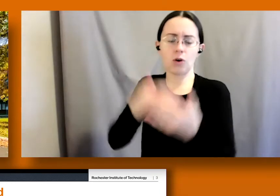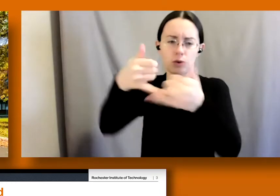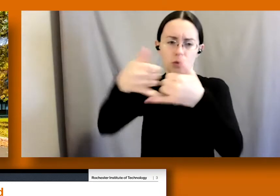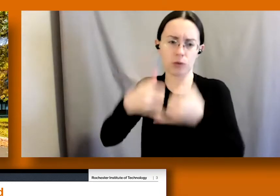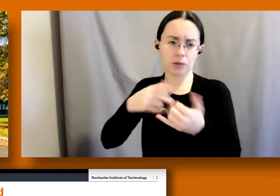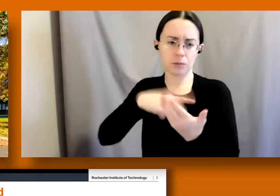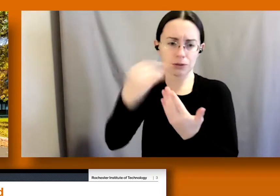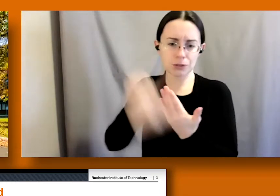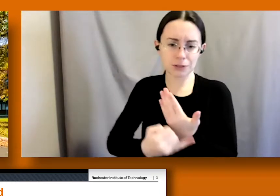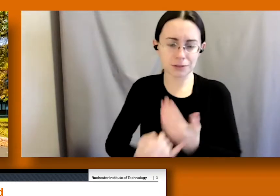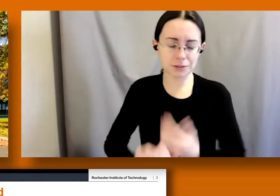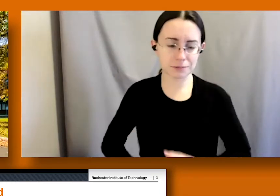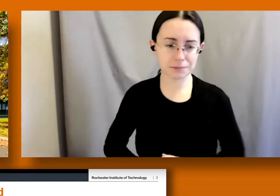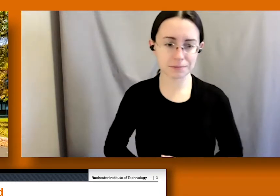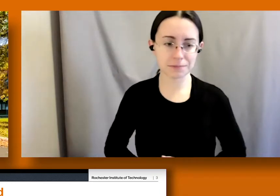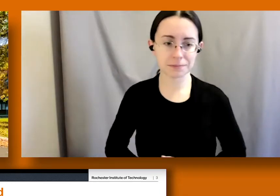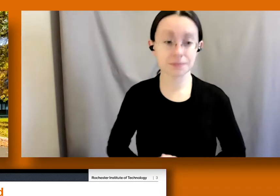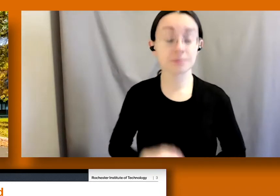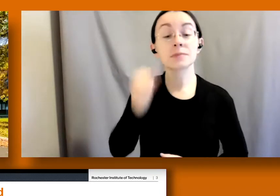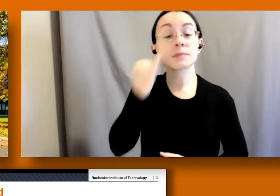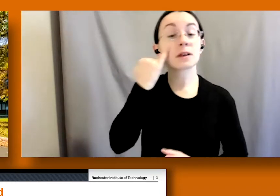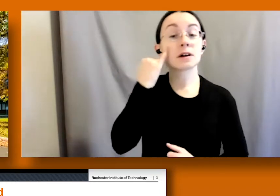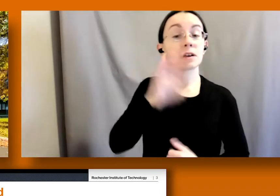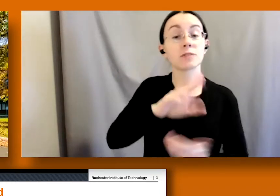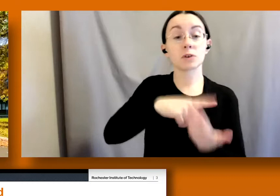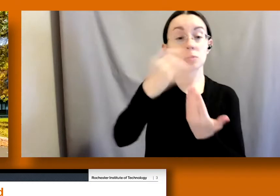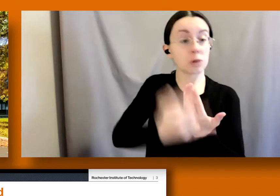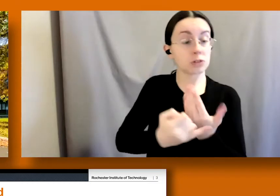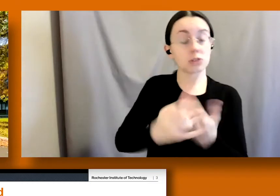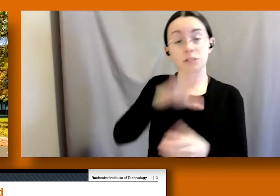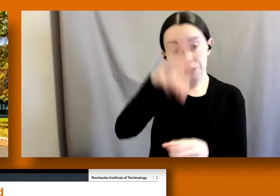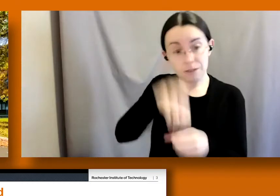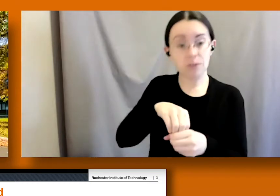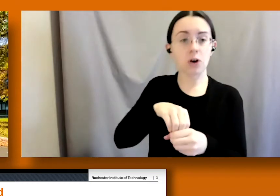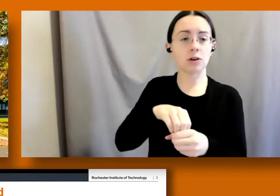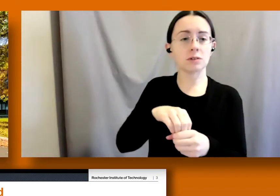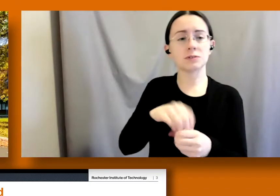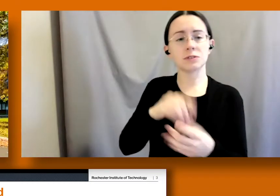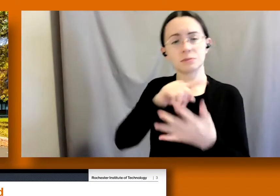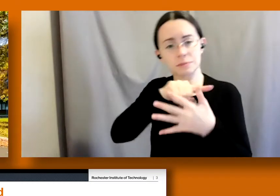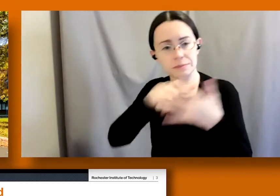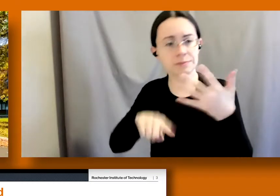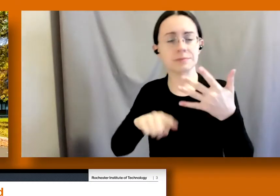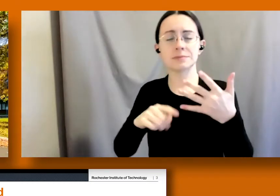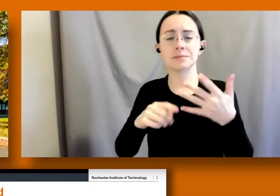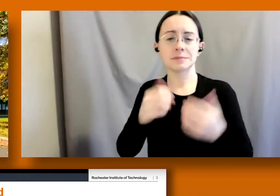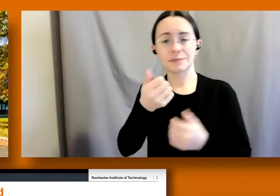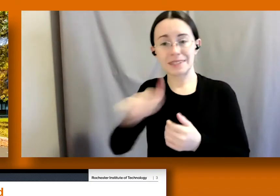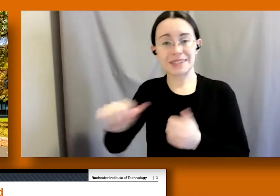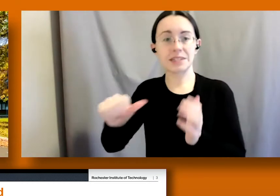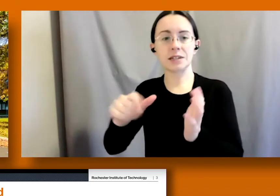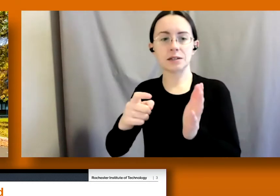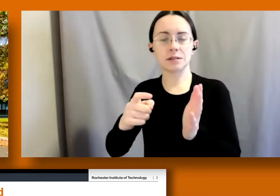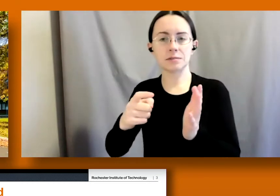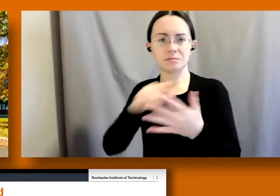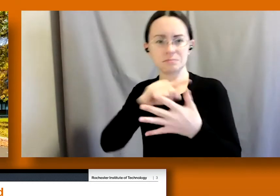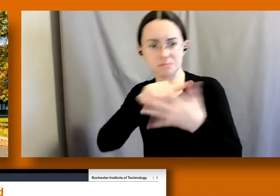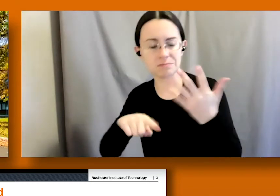If your project involves any of the identified areas, additional approvals or reviews are required,